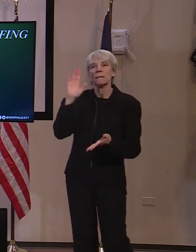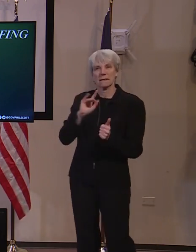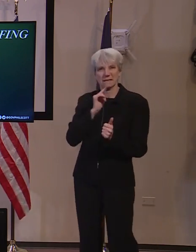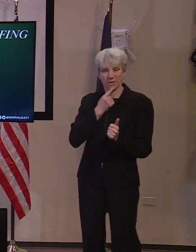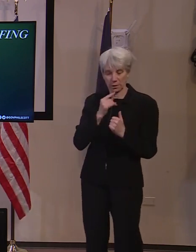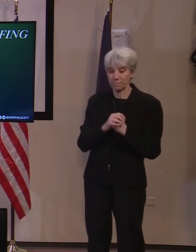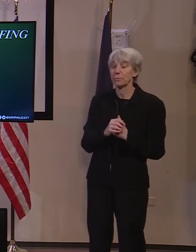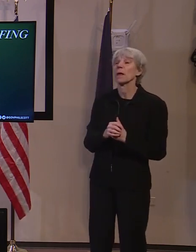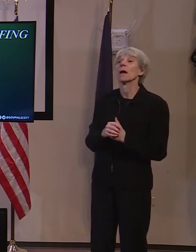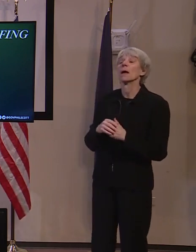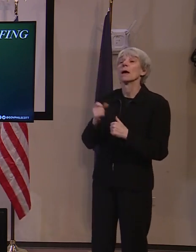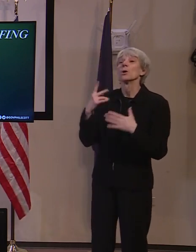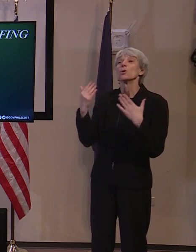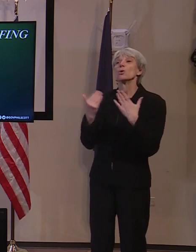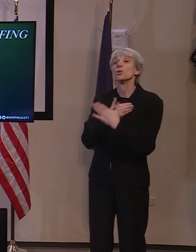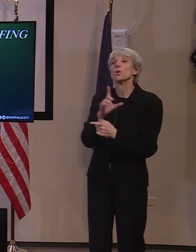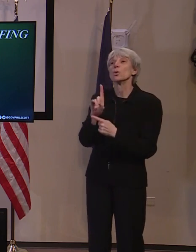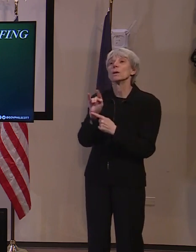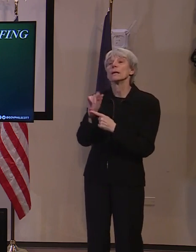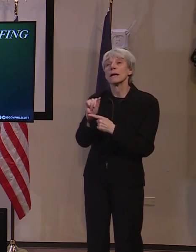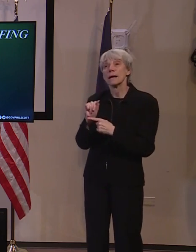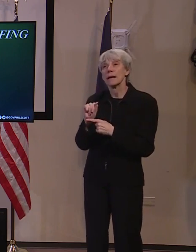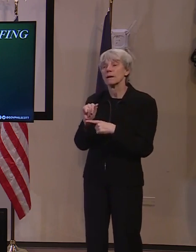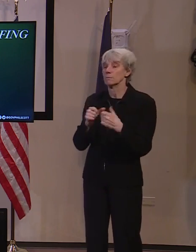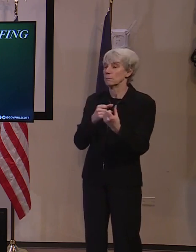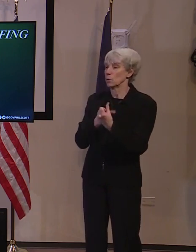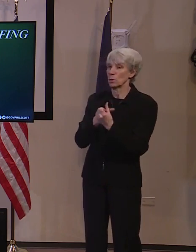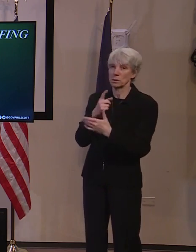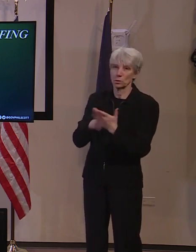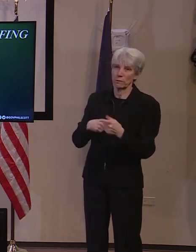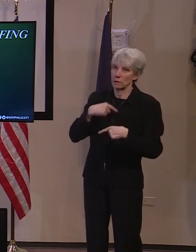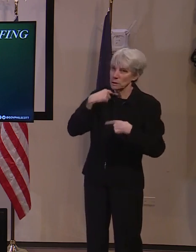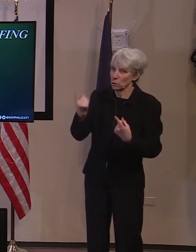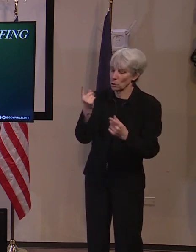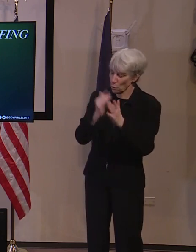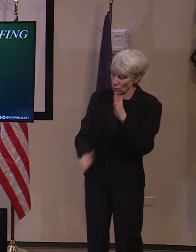currently supports what we've been saying all along. Vaccines are the most